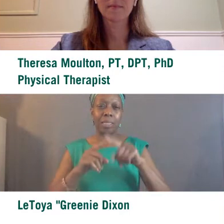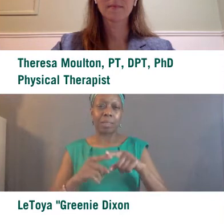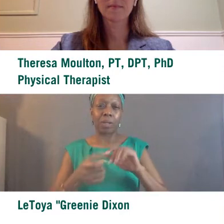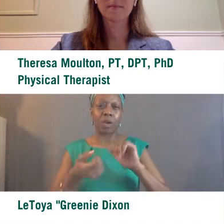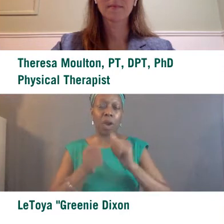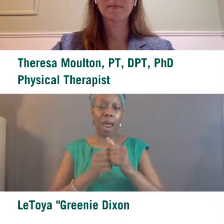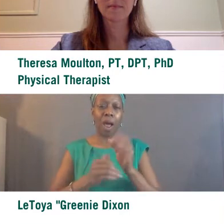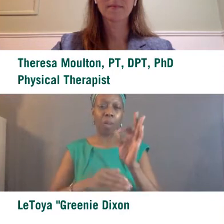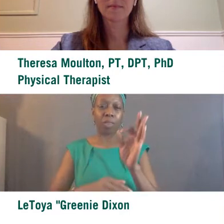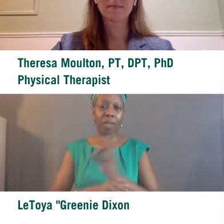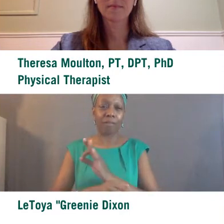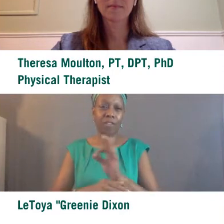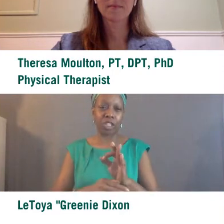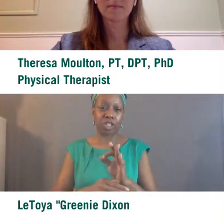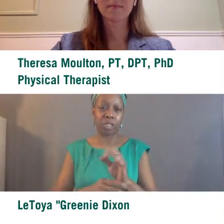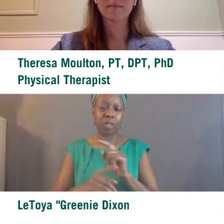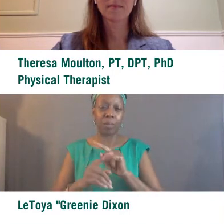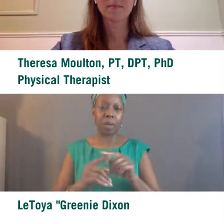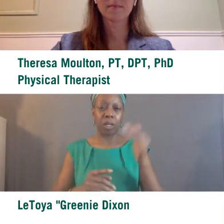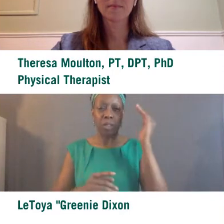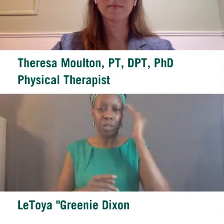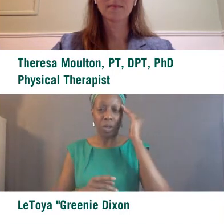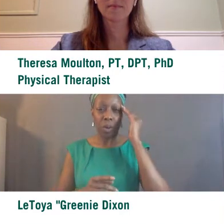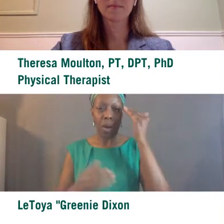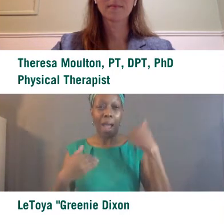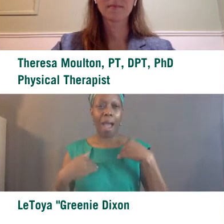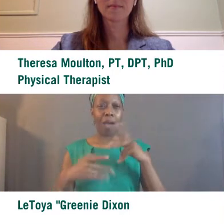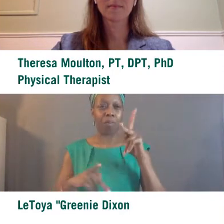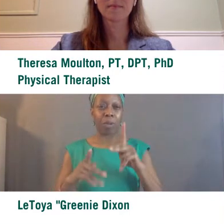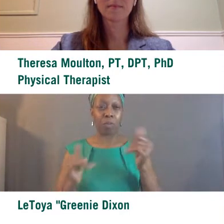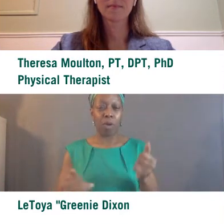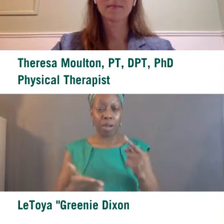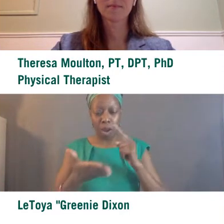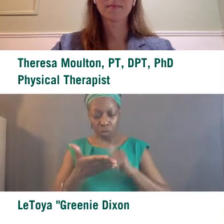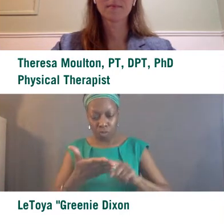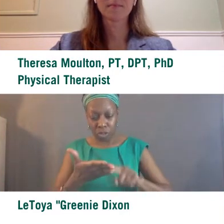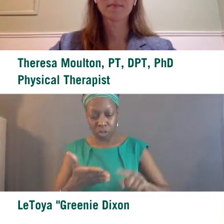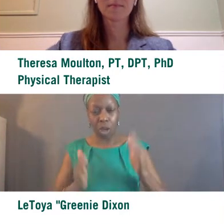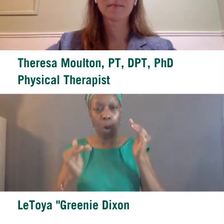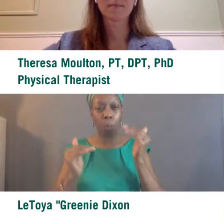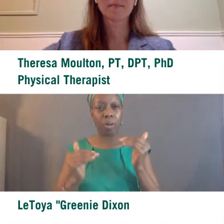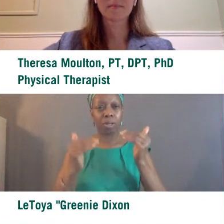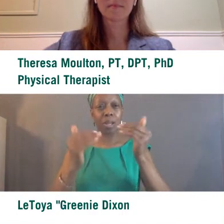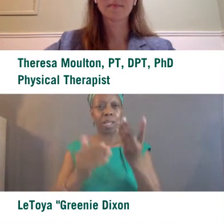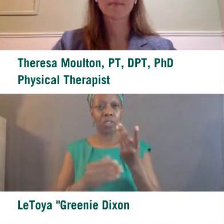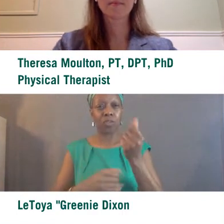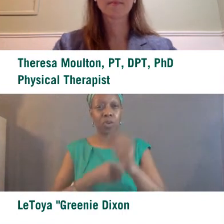But, you know, there are people looking into it. And hopefully in the next few years we will know more answers.